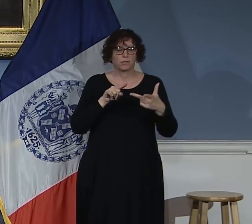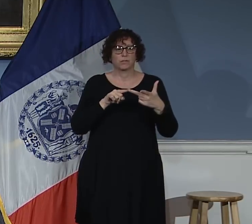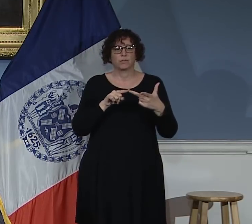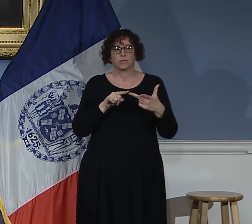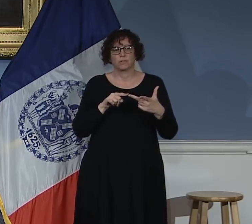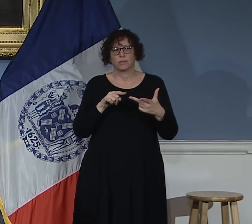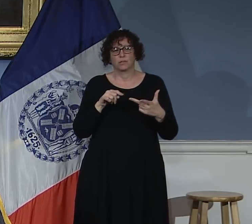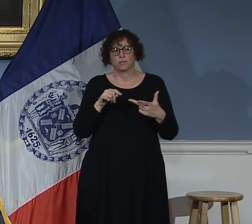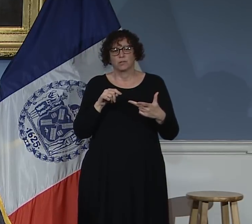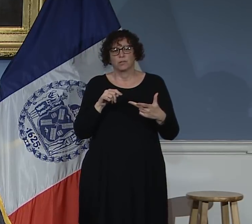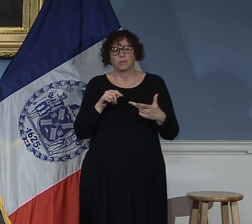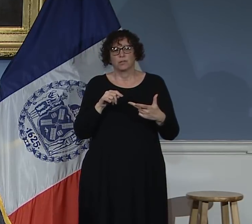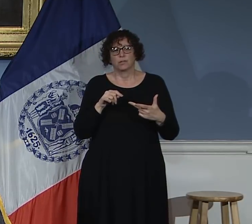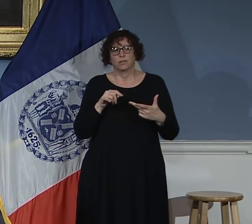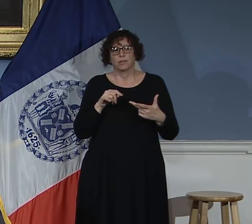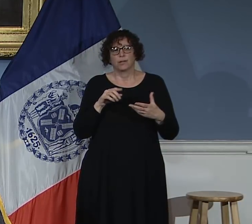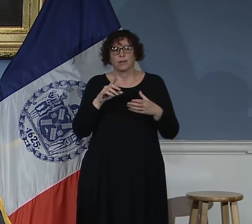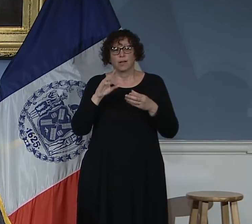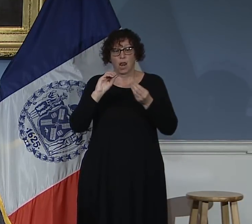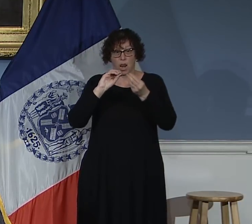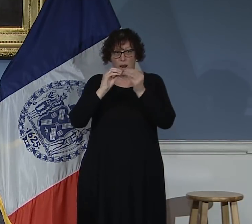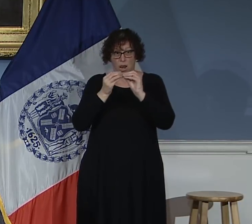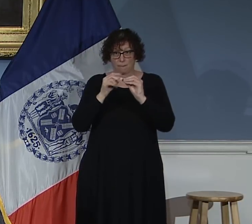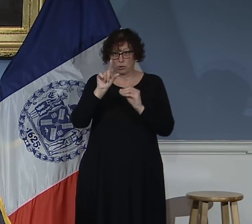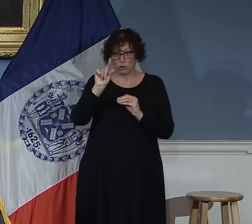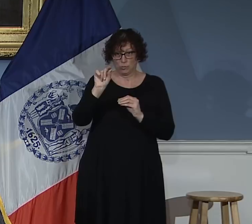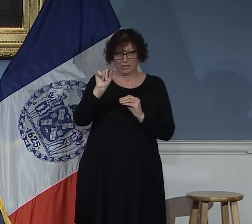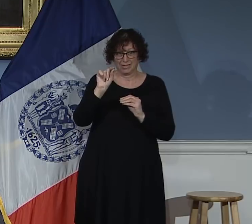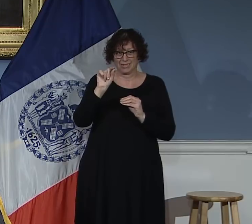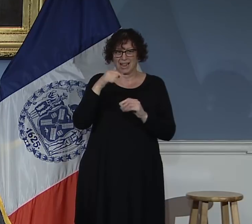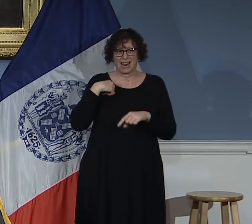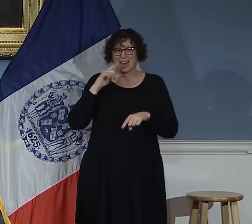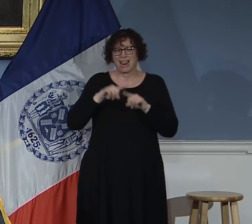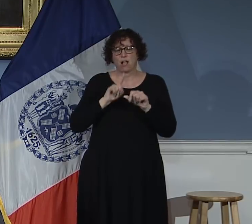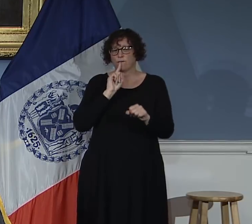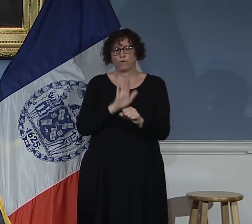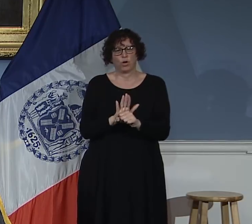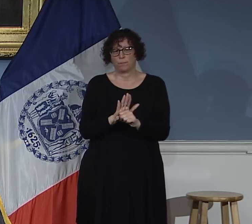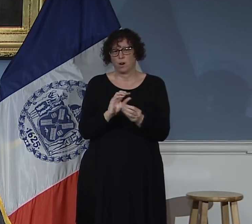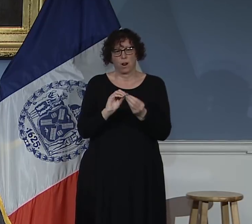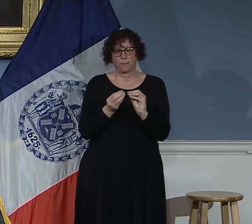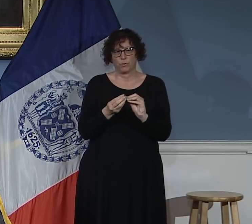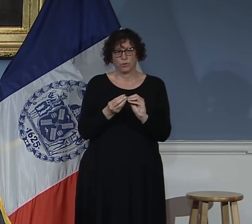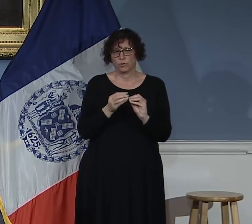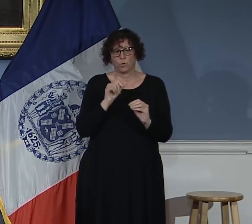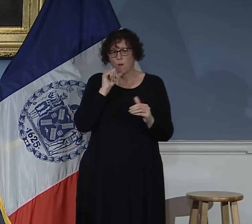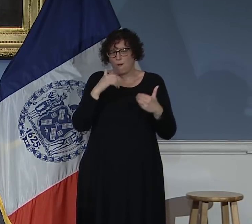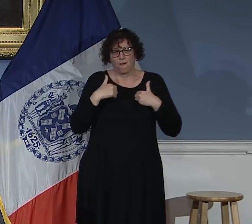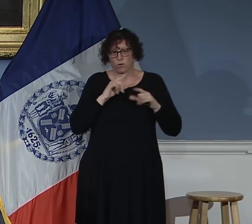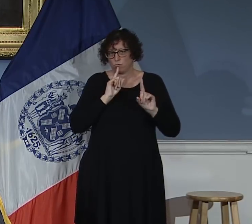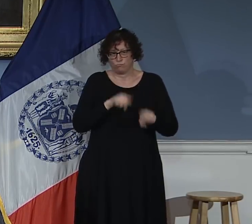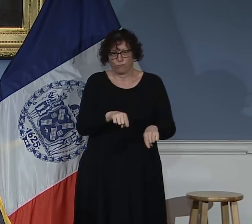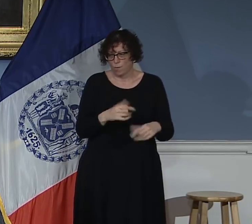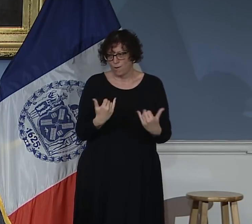HEALTH CARE WORKER.S SOMA PNYELEOP ARE ESSENTIAL. I CANNOT CONFIRM THAT NUMBER BECAUSE I HAVE NOT BEEN GIVEN THAT UPDATE. I REMIND YOU,